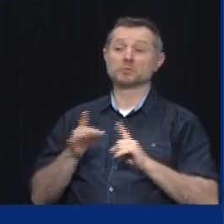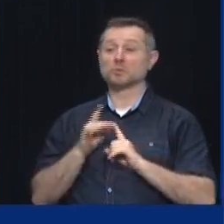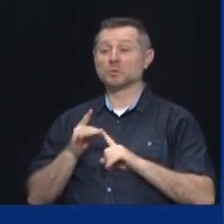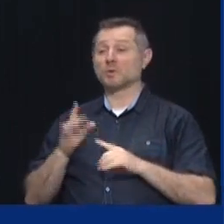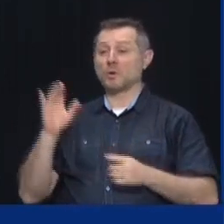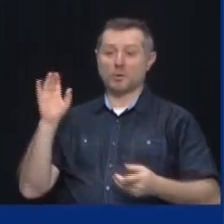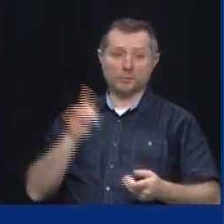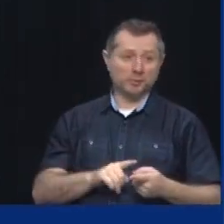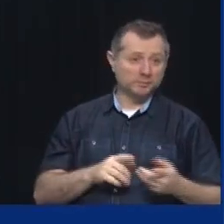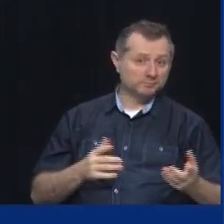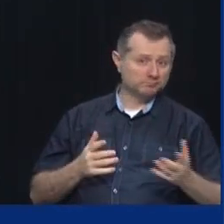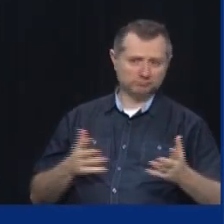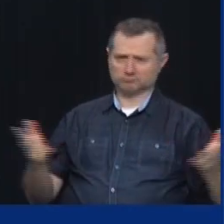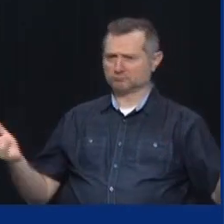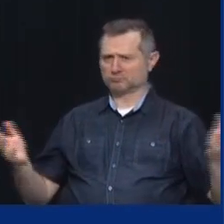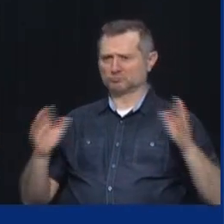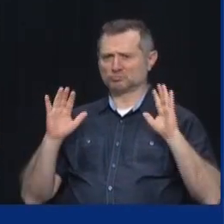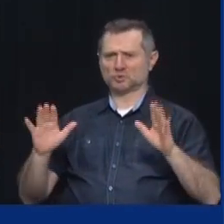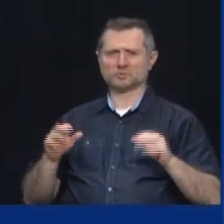YOU PUT THAT TOGETHER WITH THE